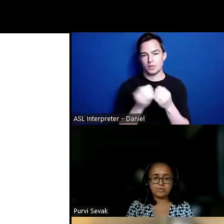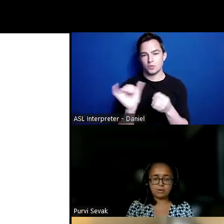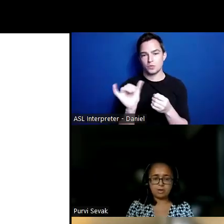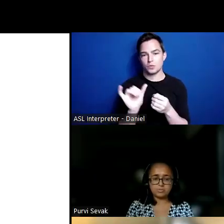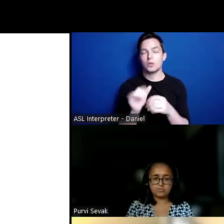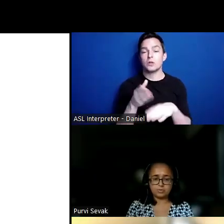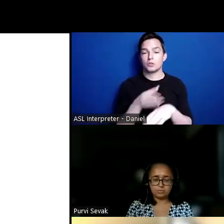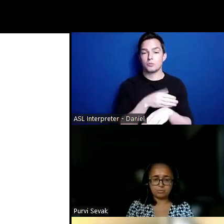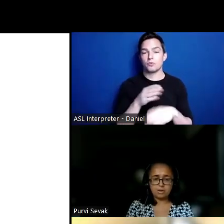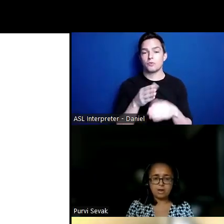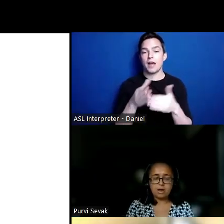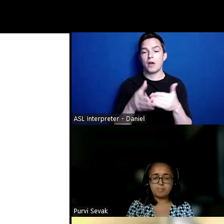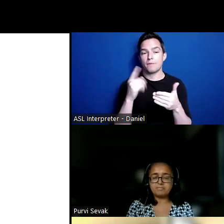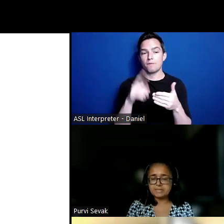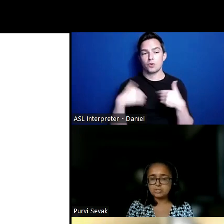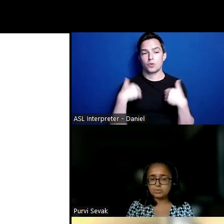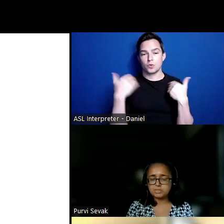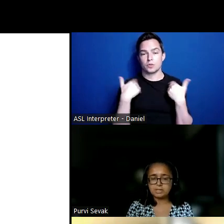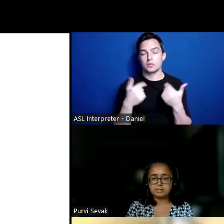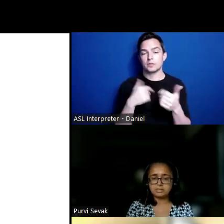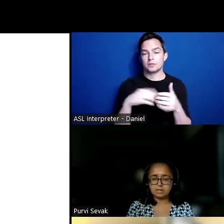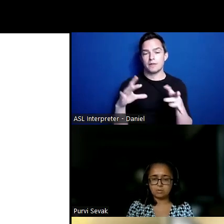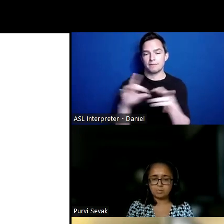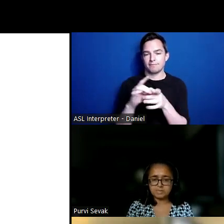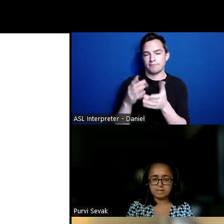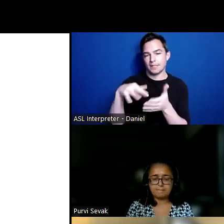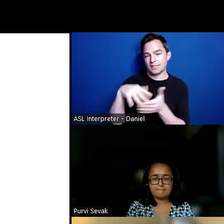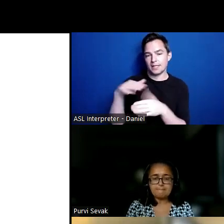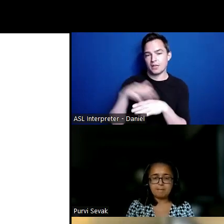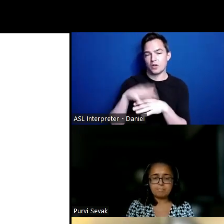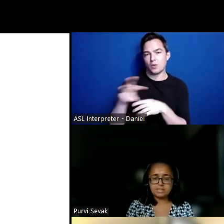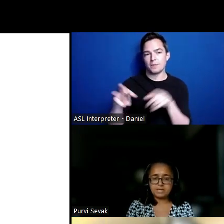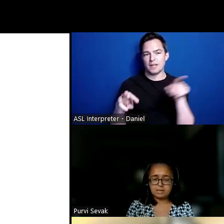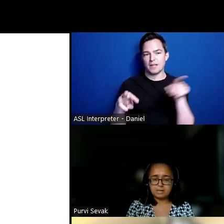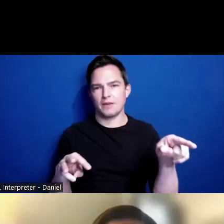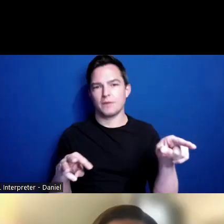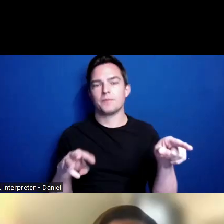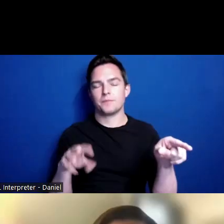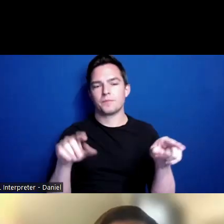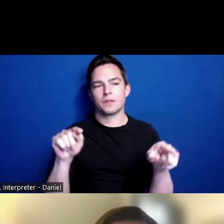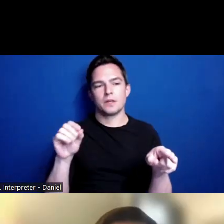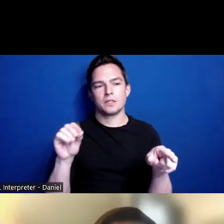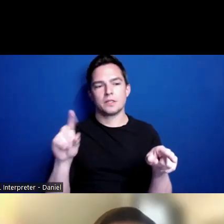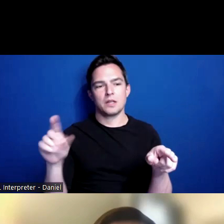outcomes for youth. I've linked to a study that's on our website by Todd Honeycutt and Frank Martin,